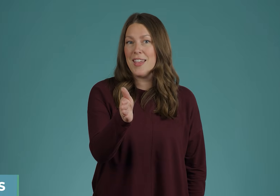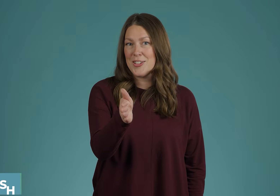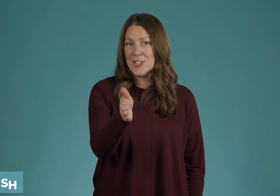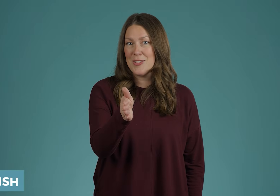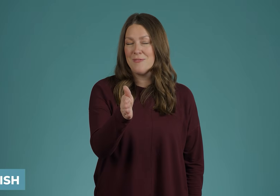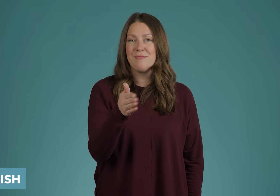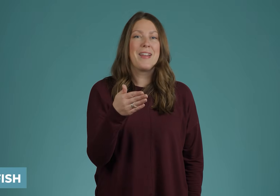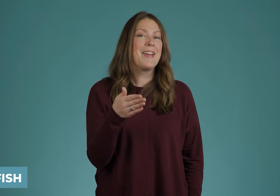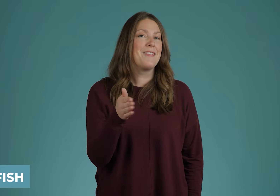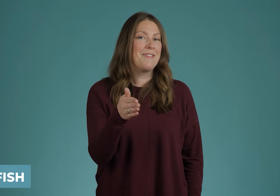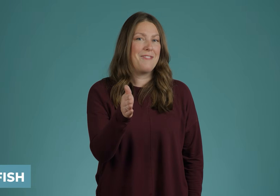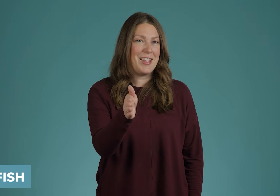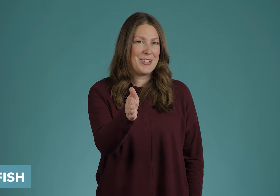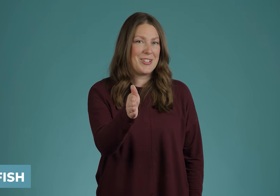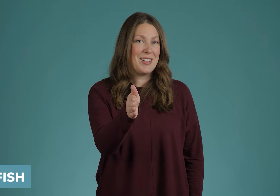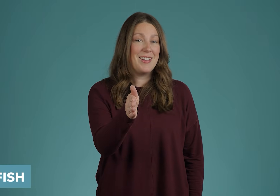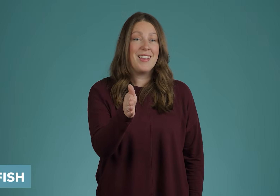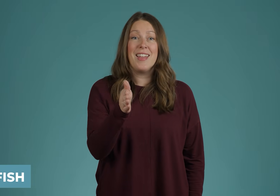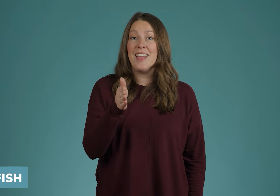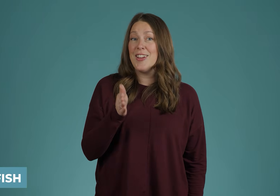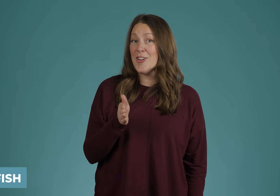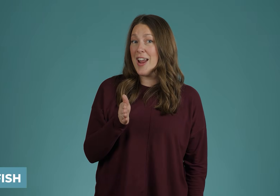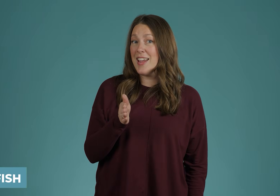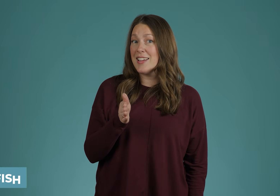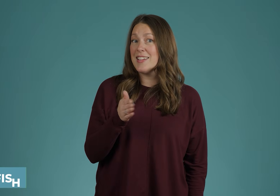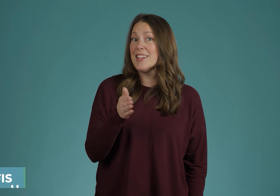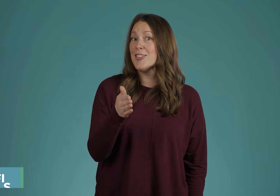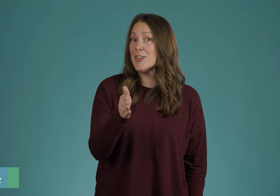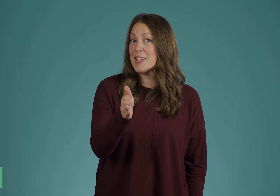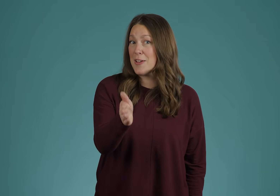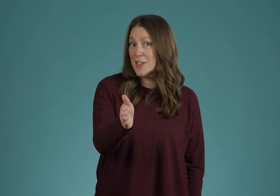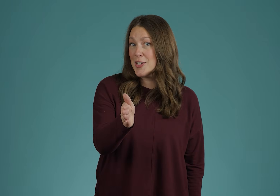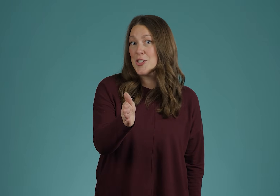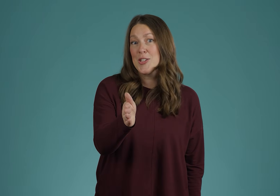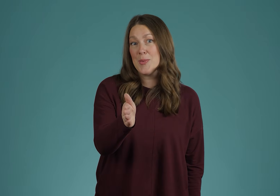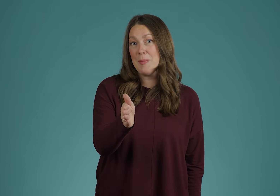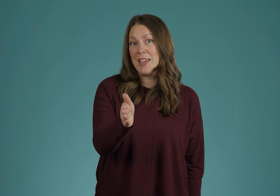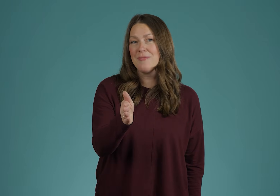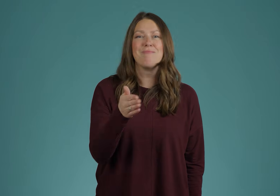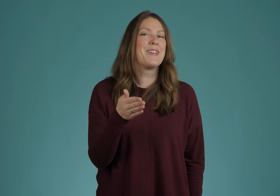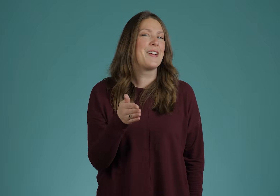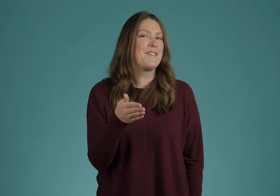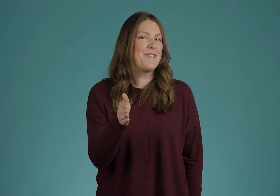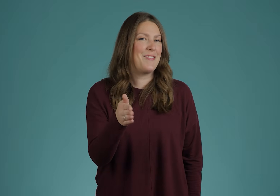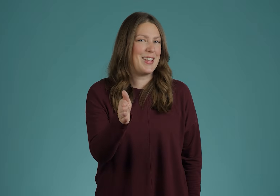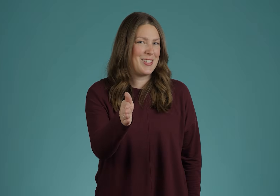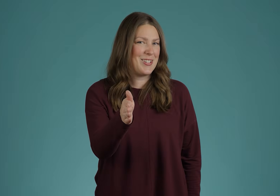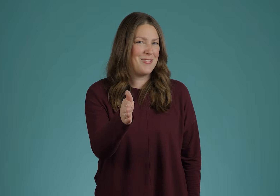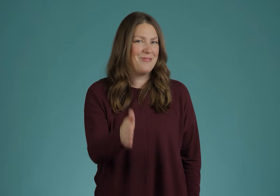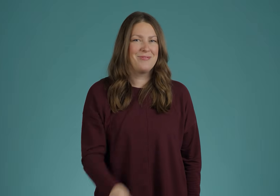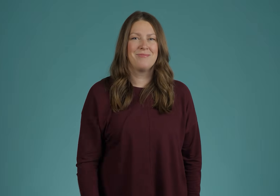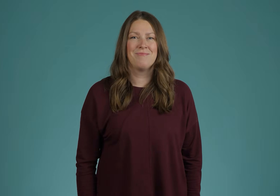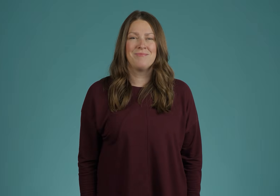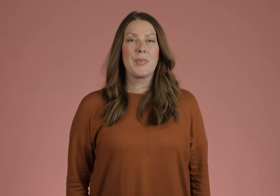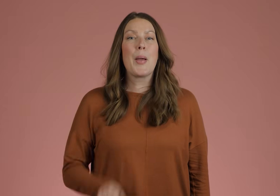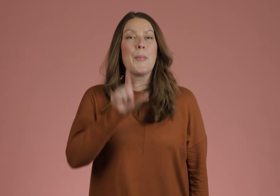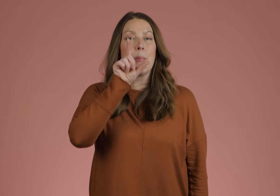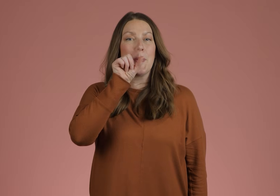Fish. Fish. Your hand looks like a fish